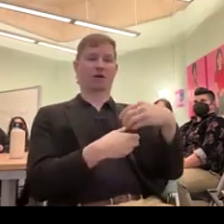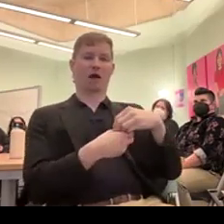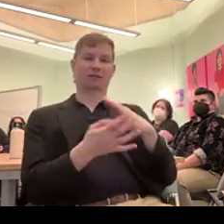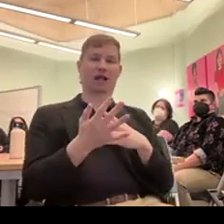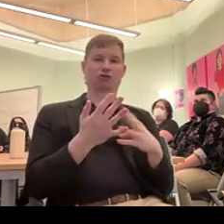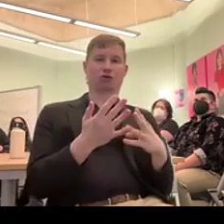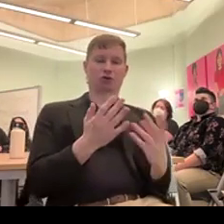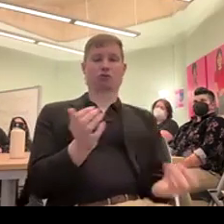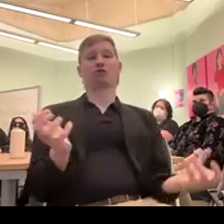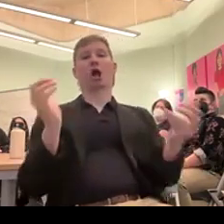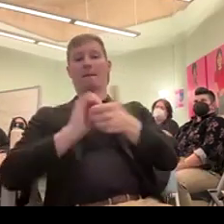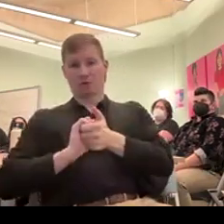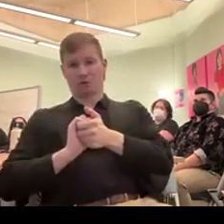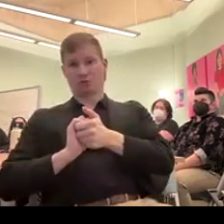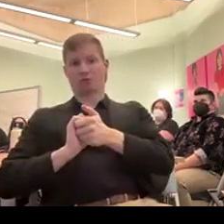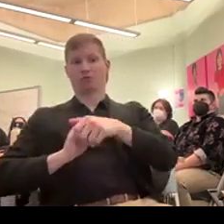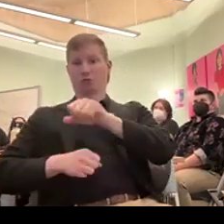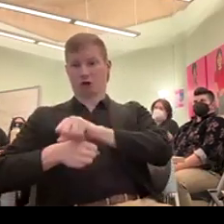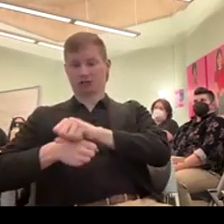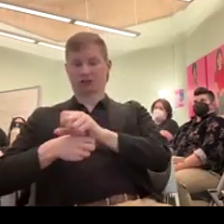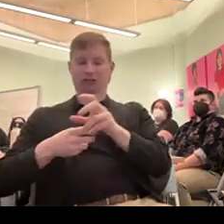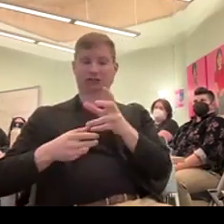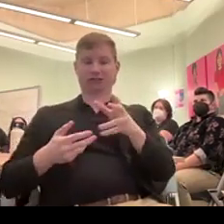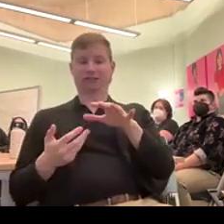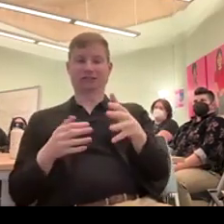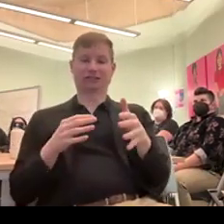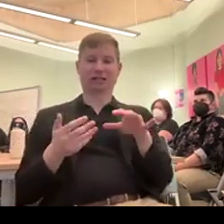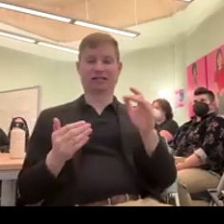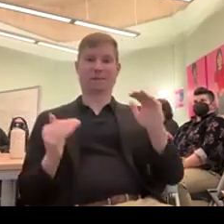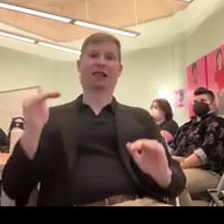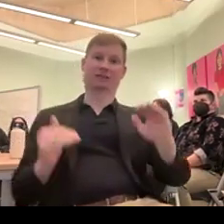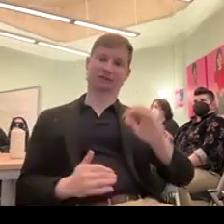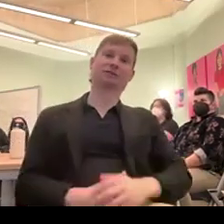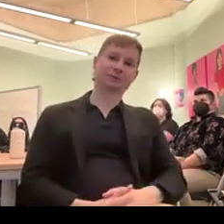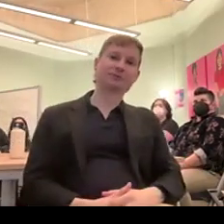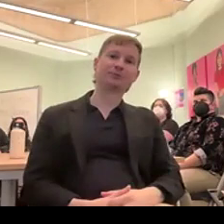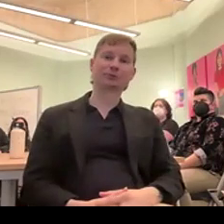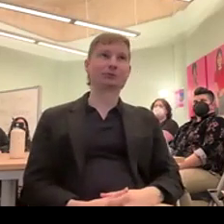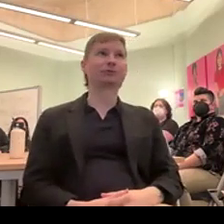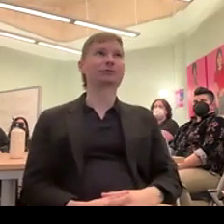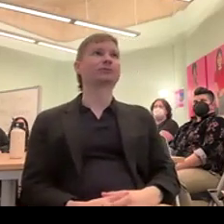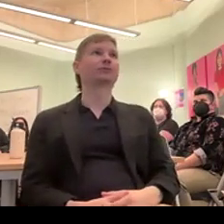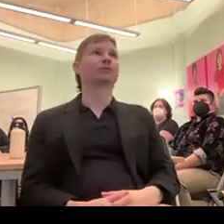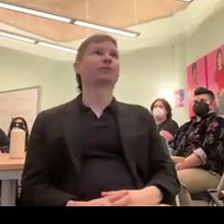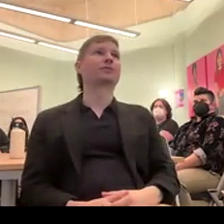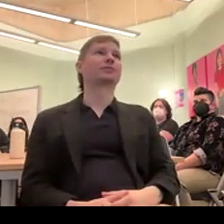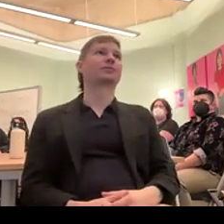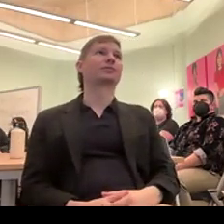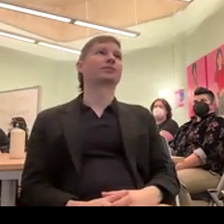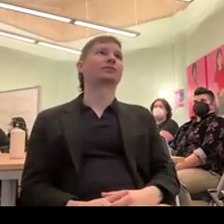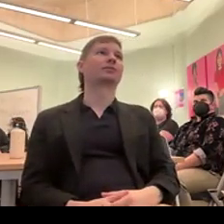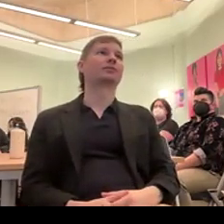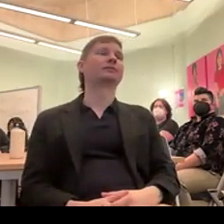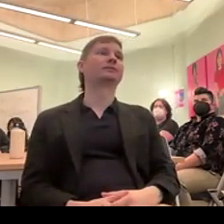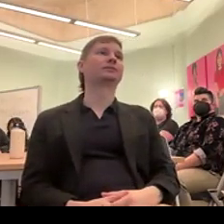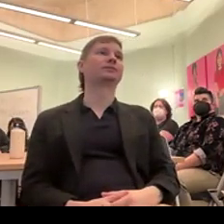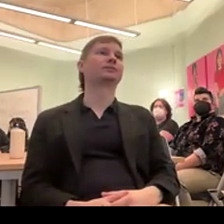we put that in there, schedule that in, along with work. So, it is a give and take, I think.